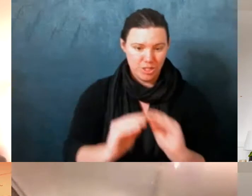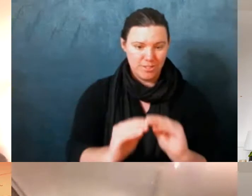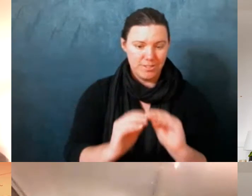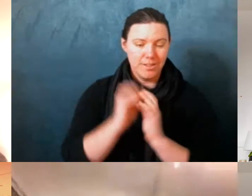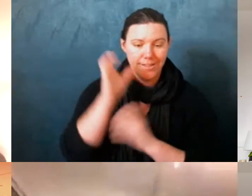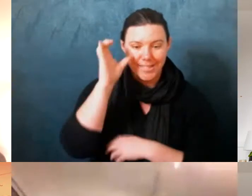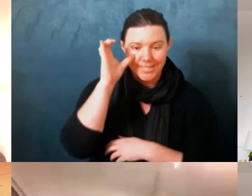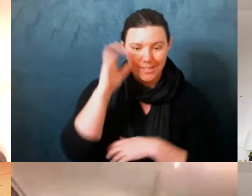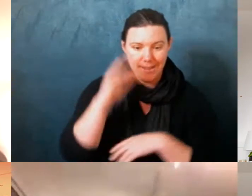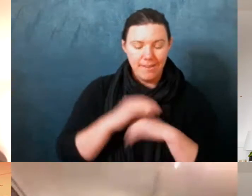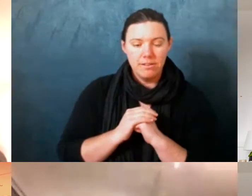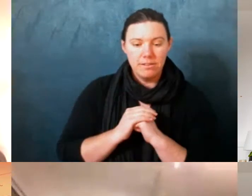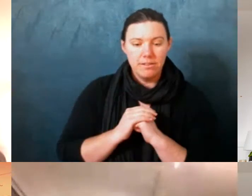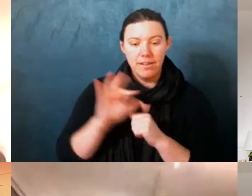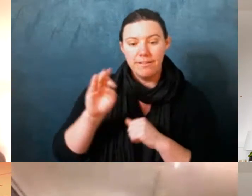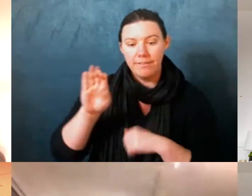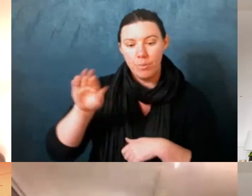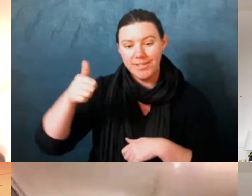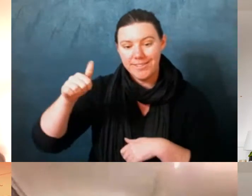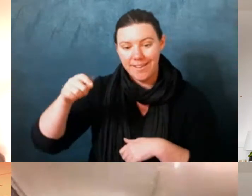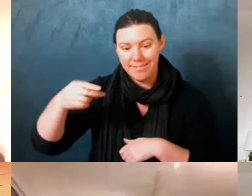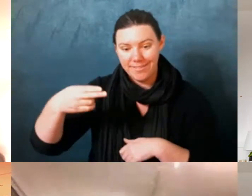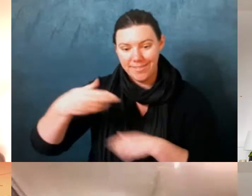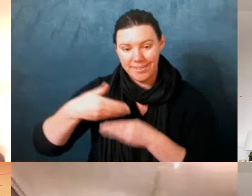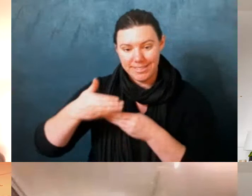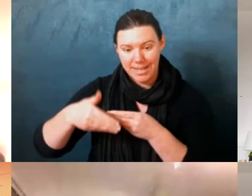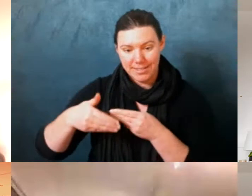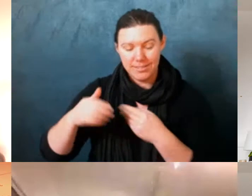February 10th will be our next Listening Session at 10:00 AM.